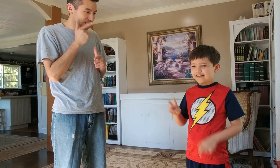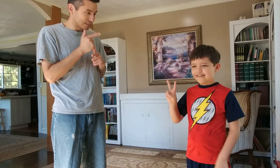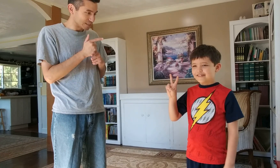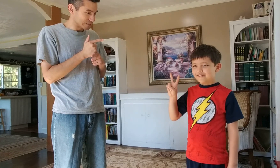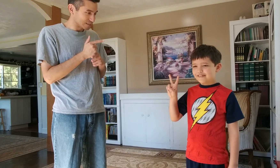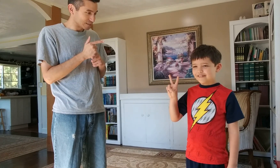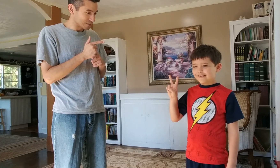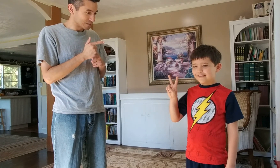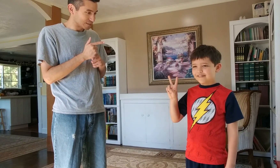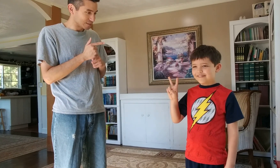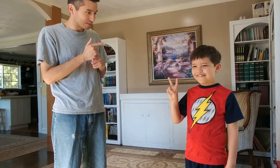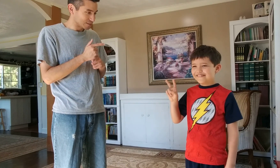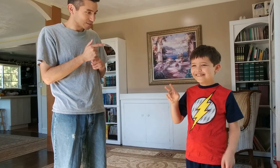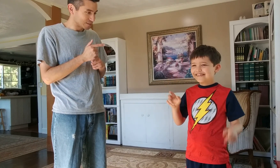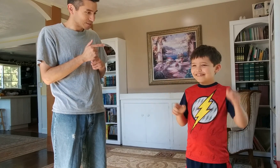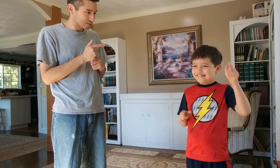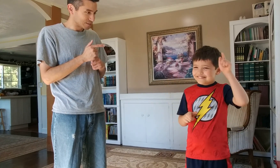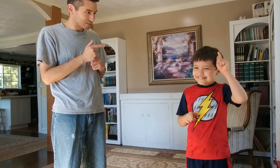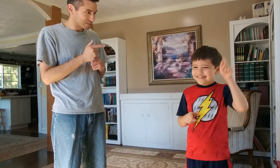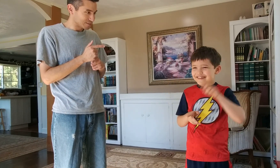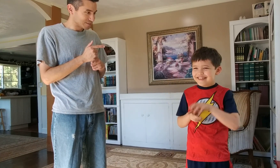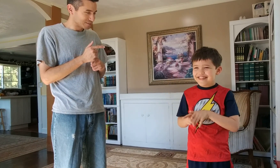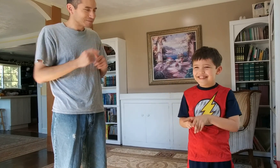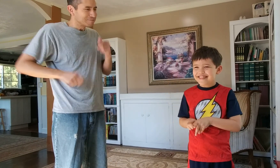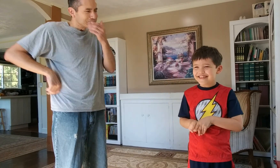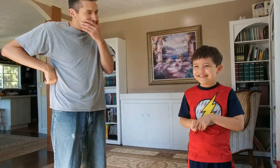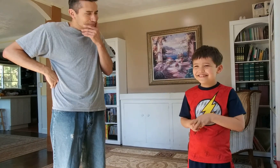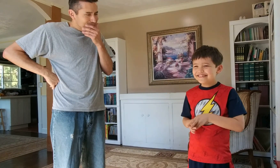2 BROTHERS